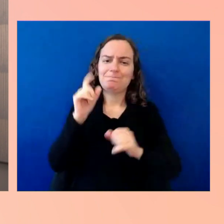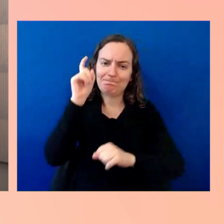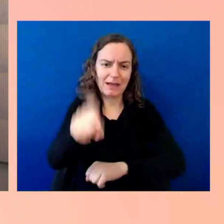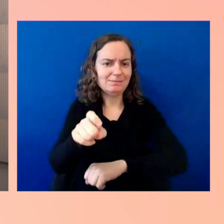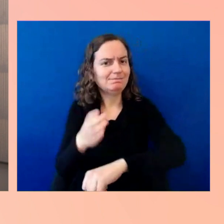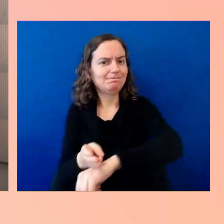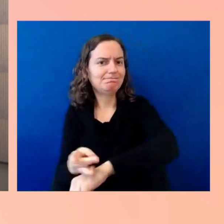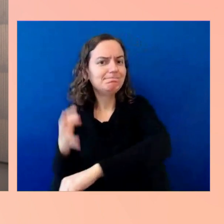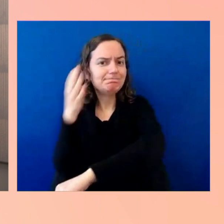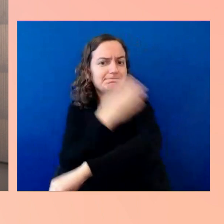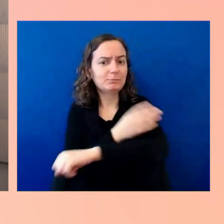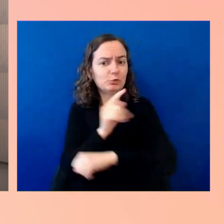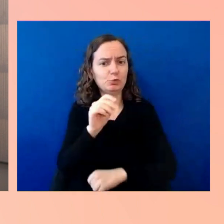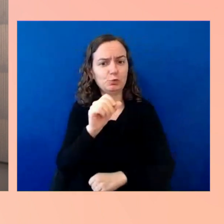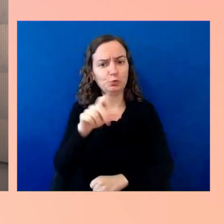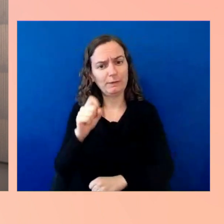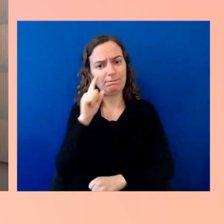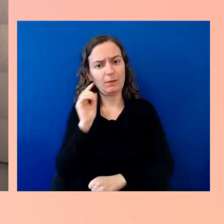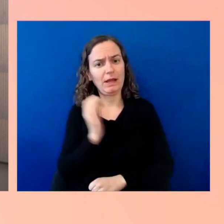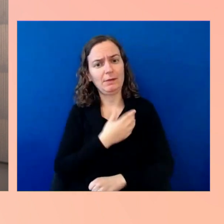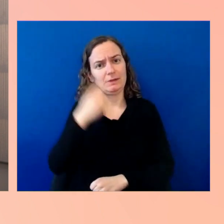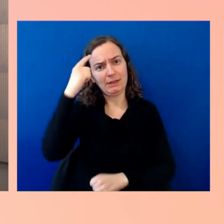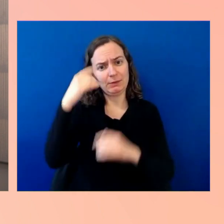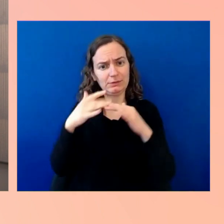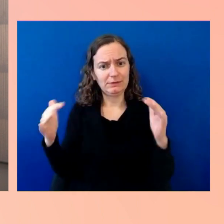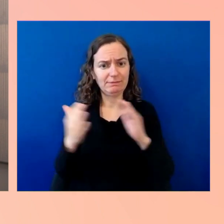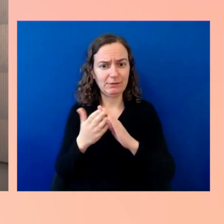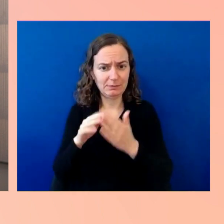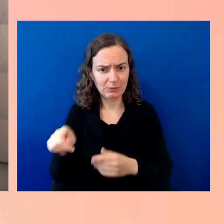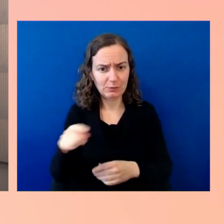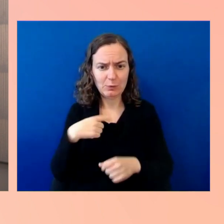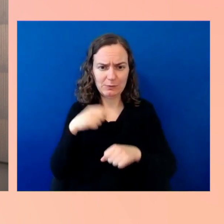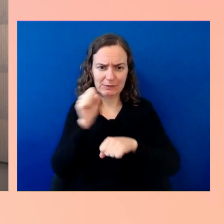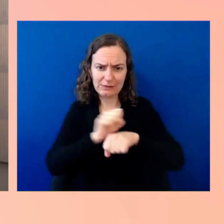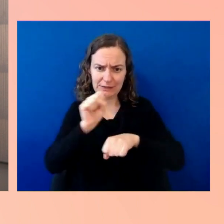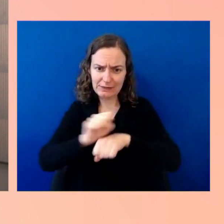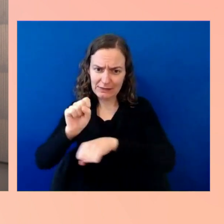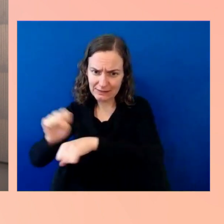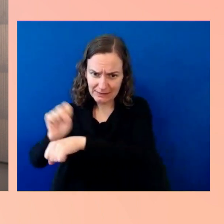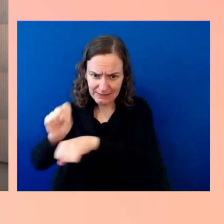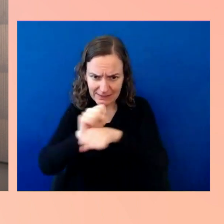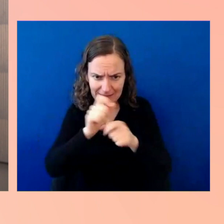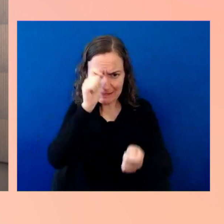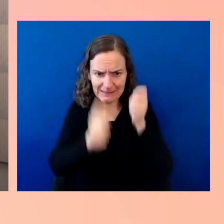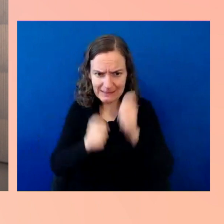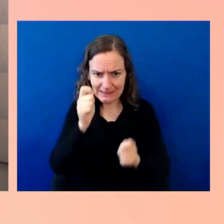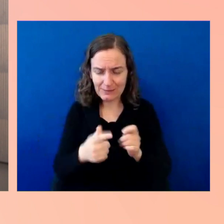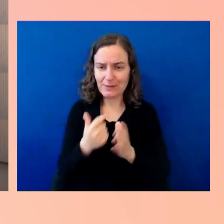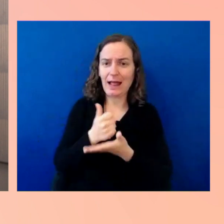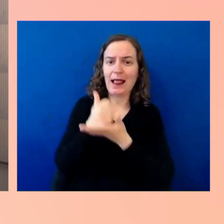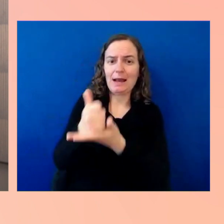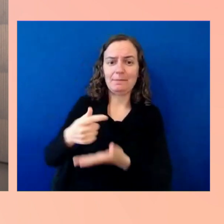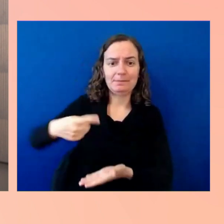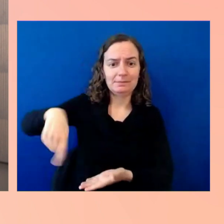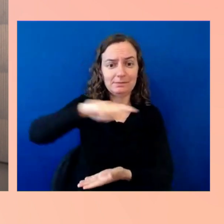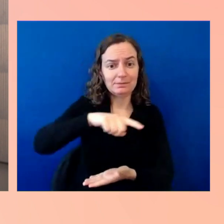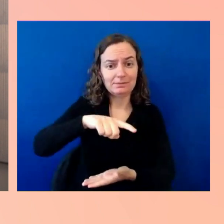we are working on tools to help. Along the way, we have captured our learnings and partnered with others to create the Inclusive